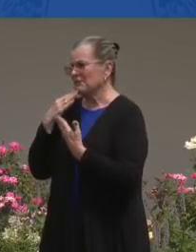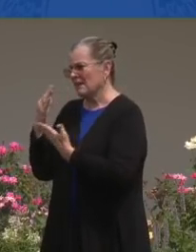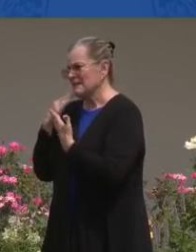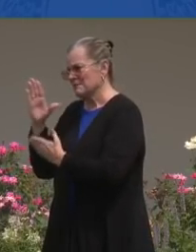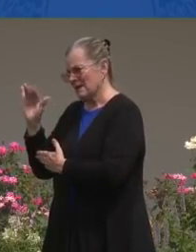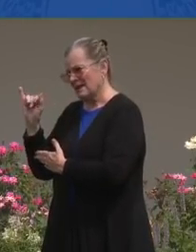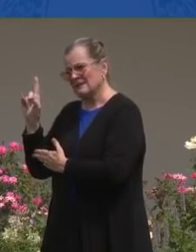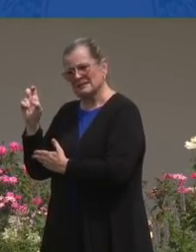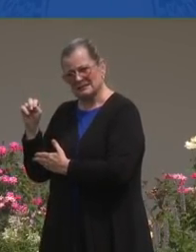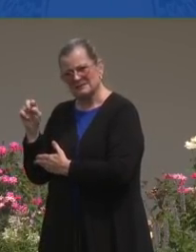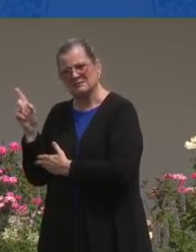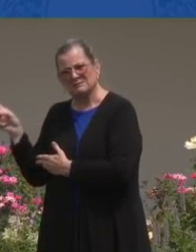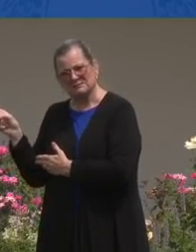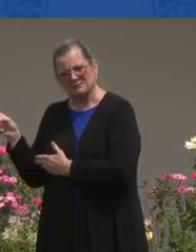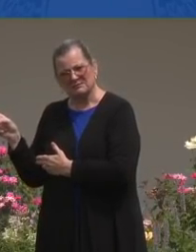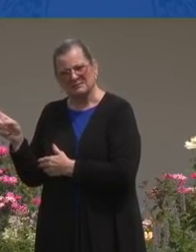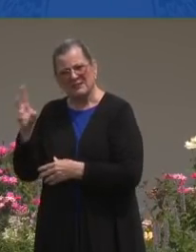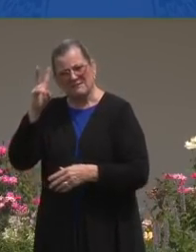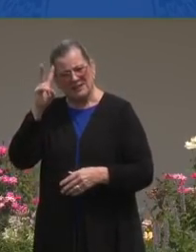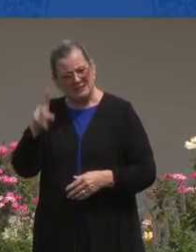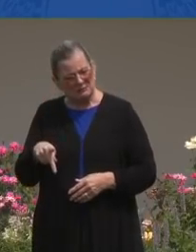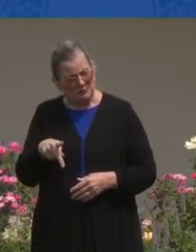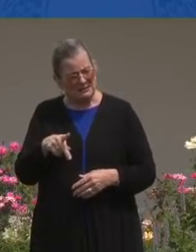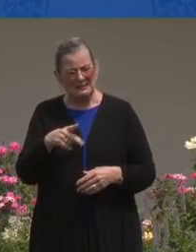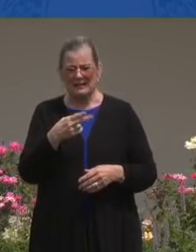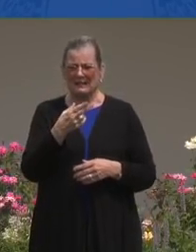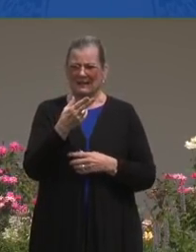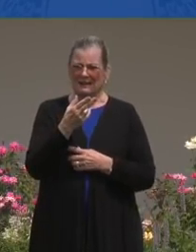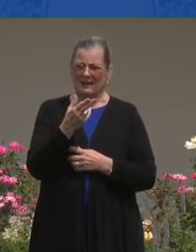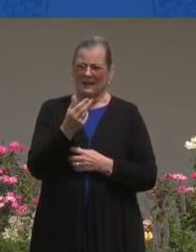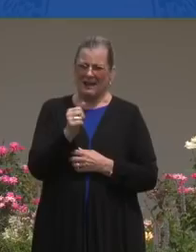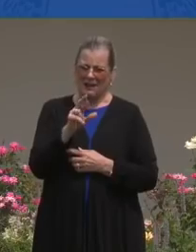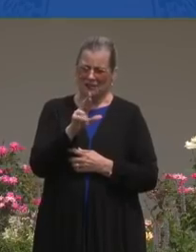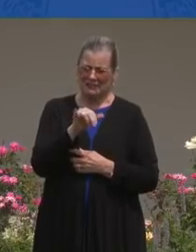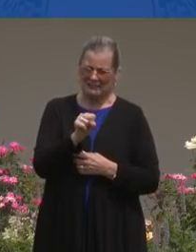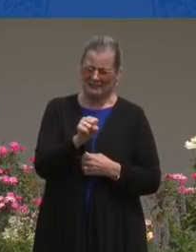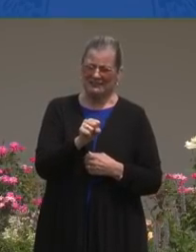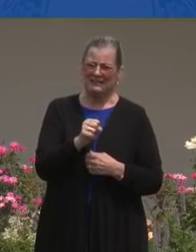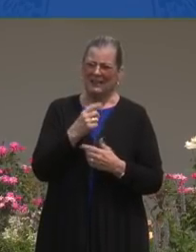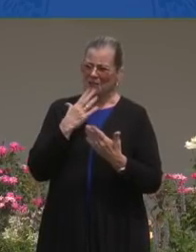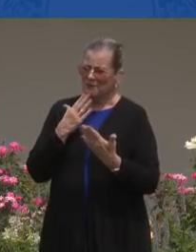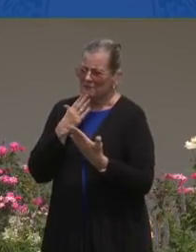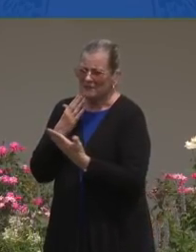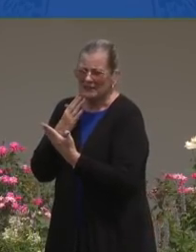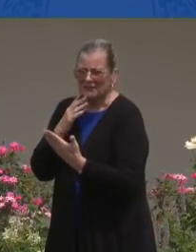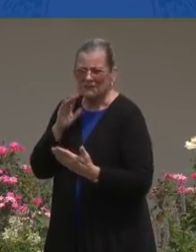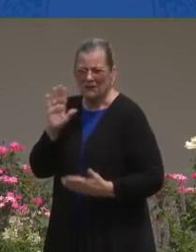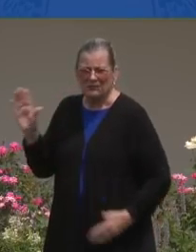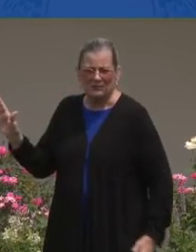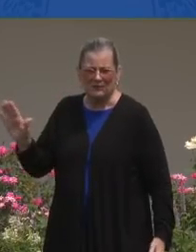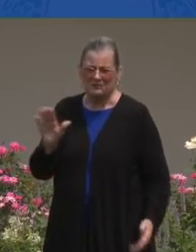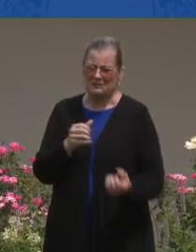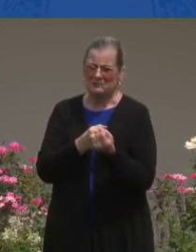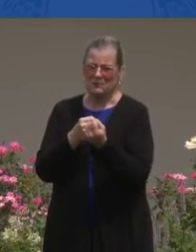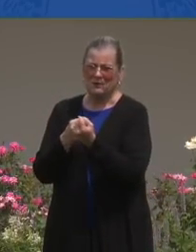for the disability community. With American Jobs Plan, there's a $400 billion investment